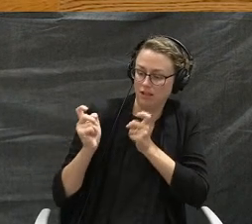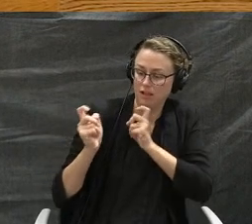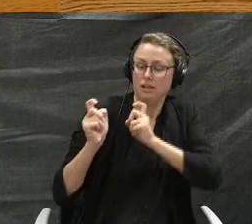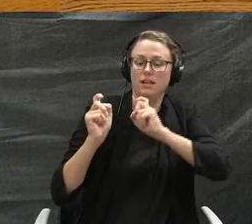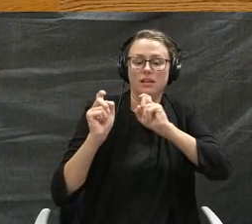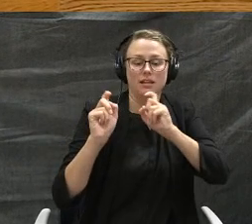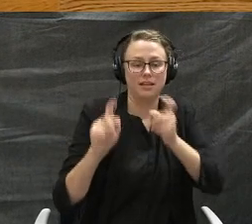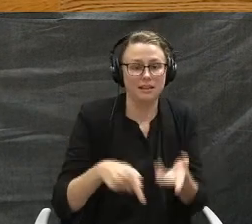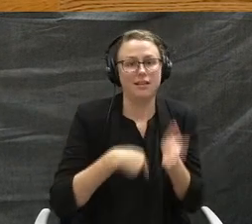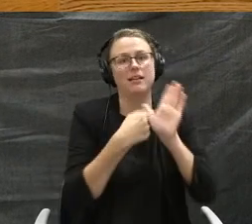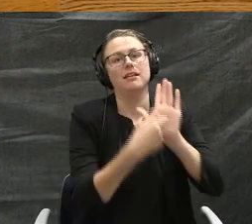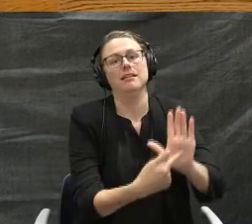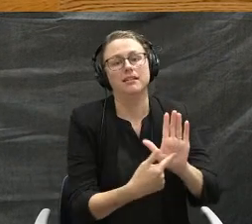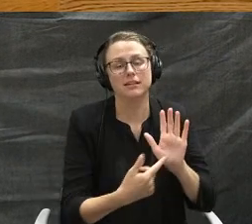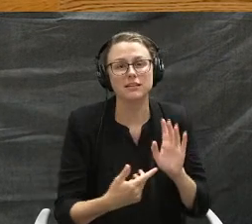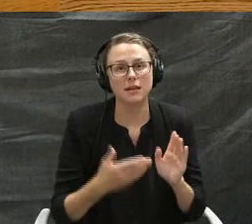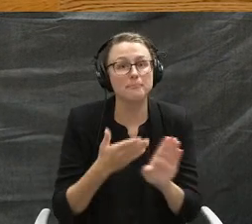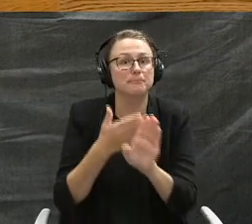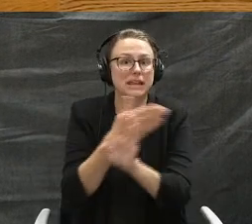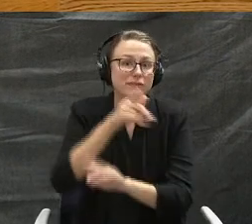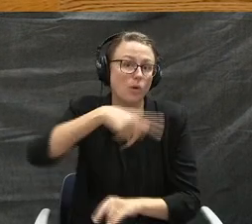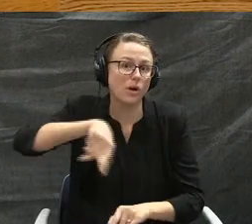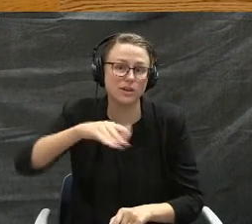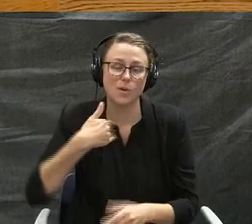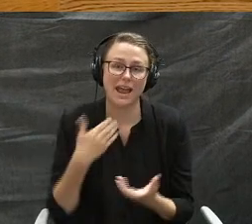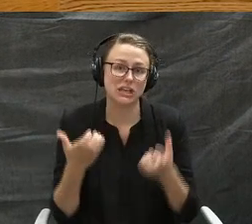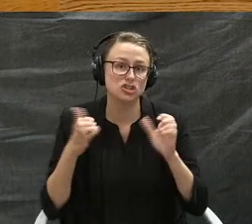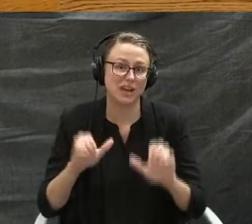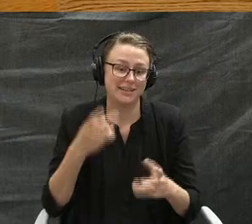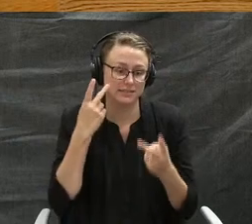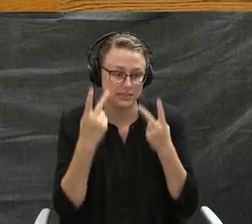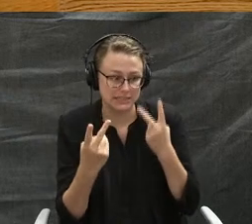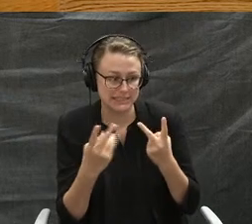on question so many of the things have been thought of.